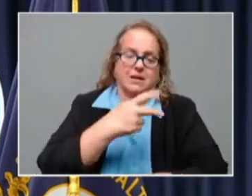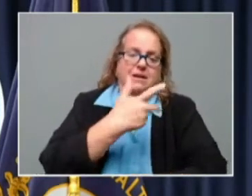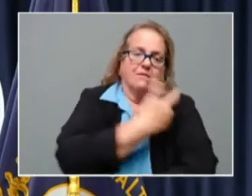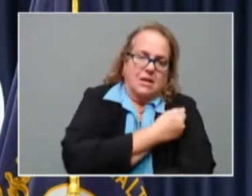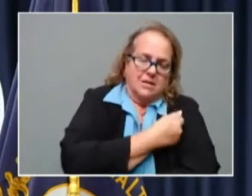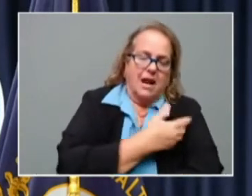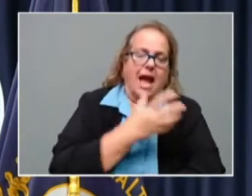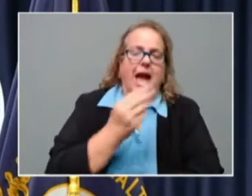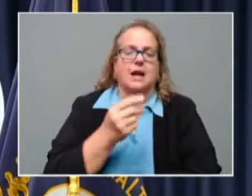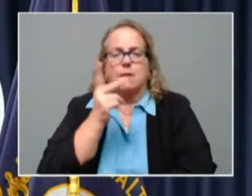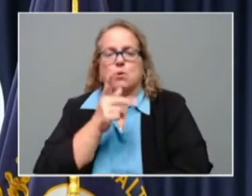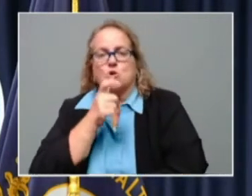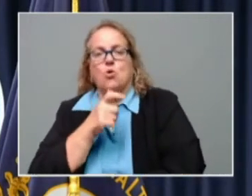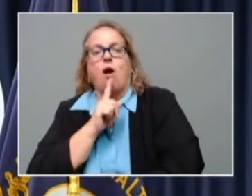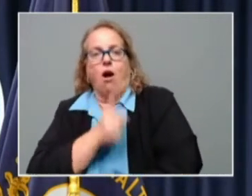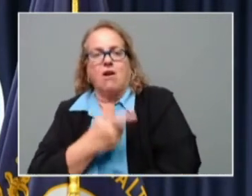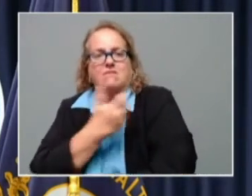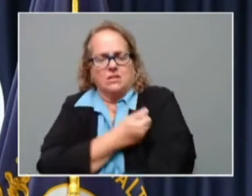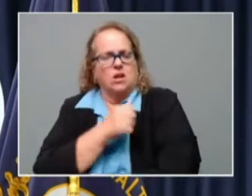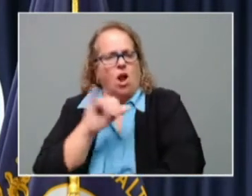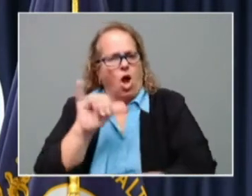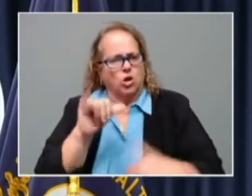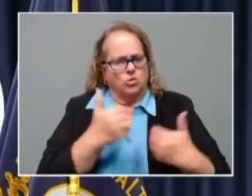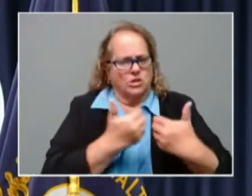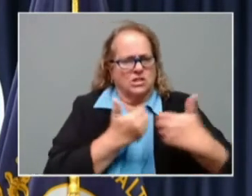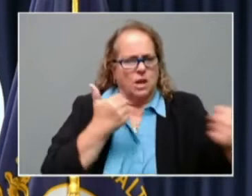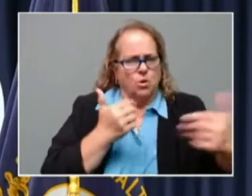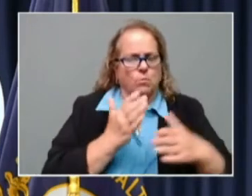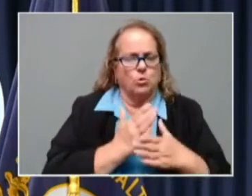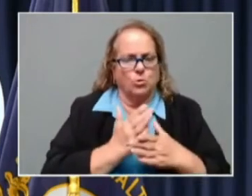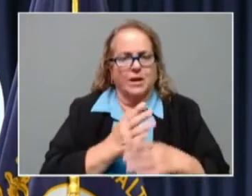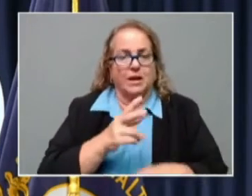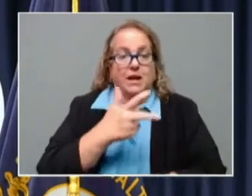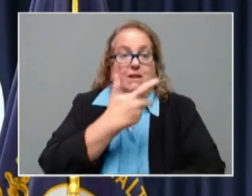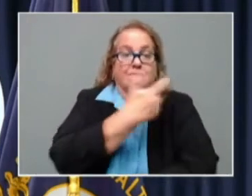also a spread between unvaccinated vaccinated and those who have only